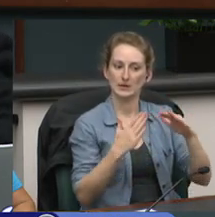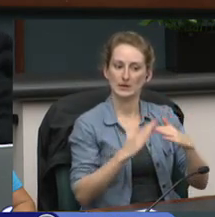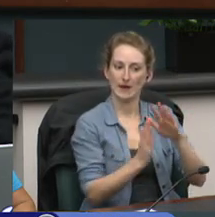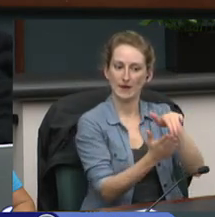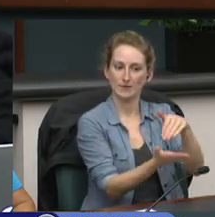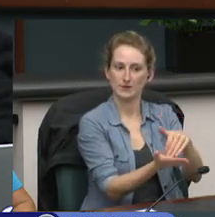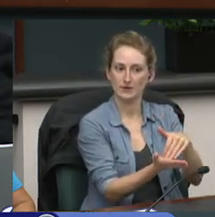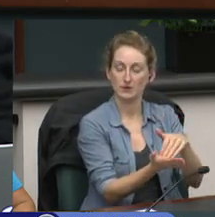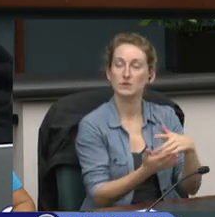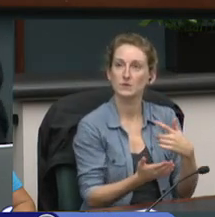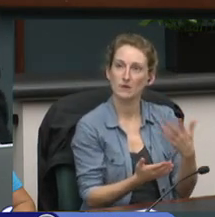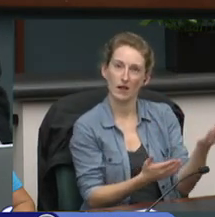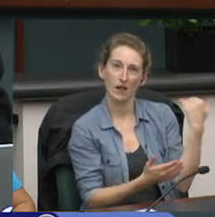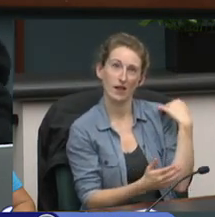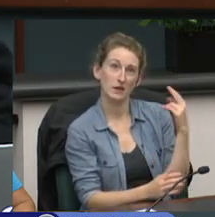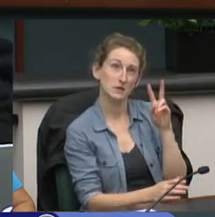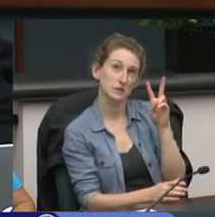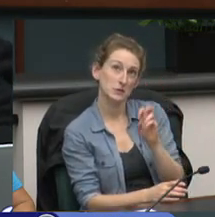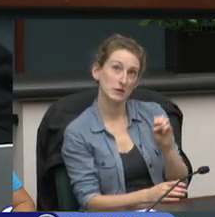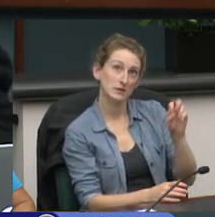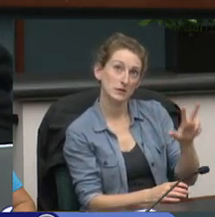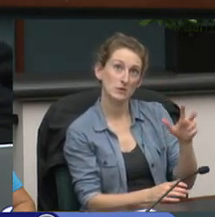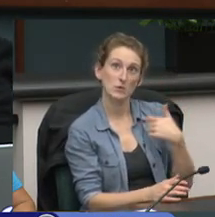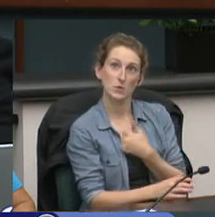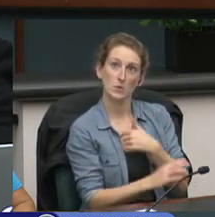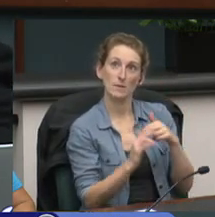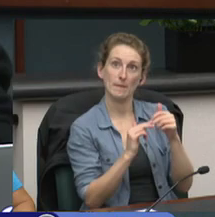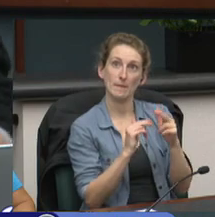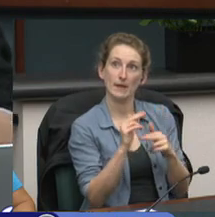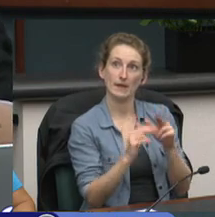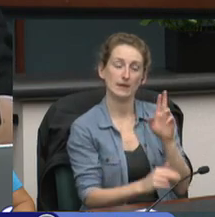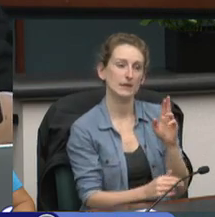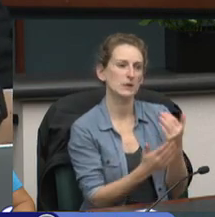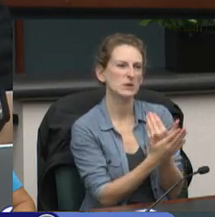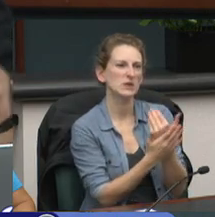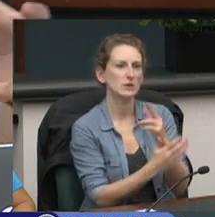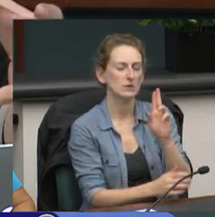building but it's it doesn't face the street at all it's a god two parking lot